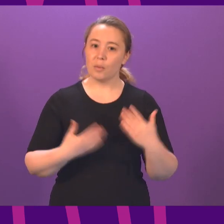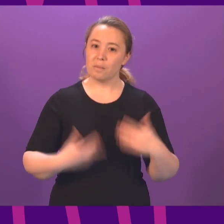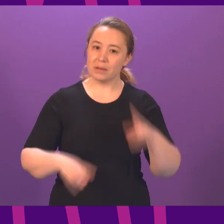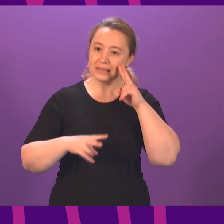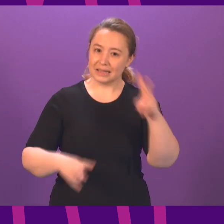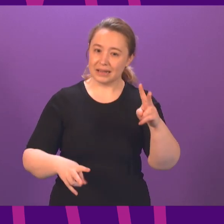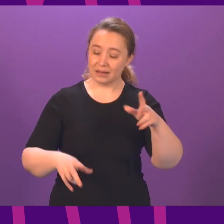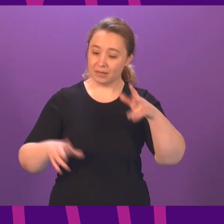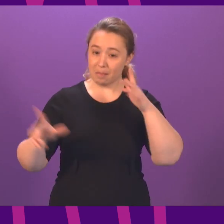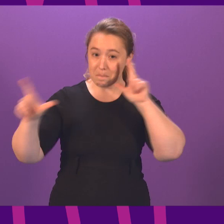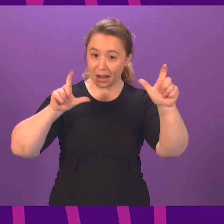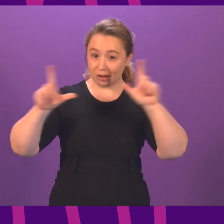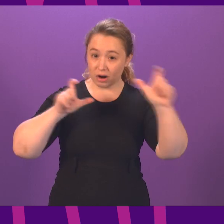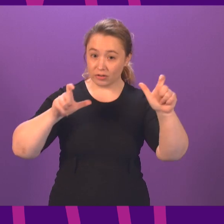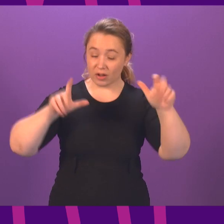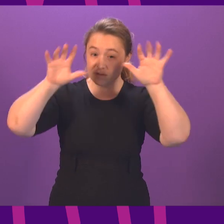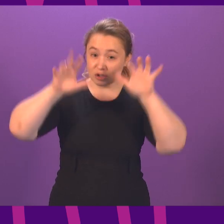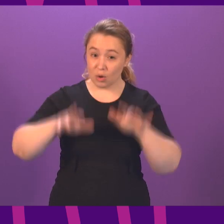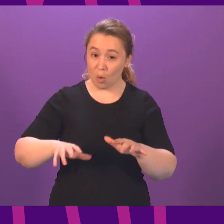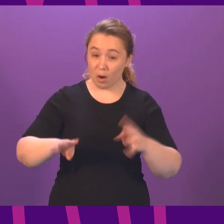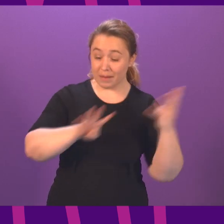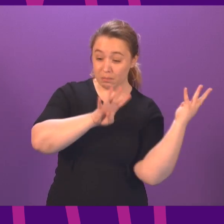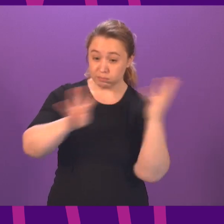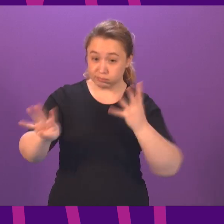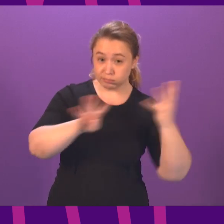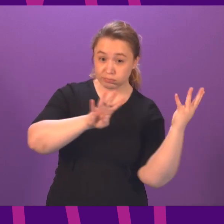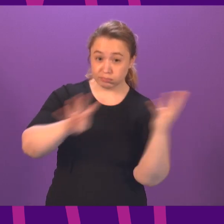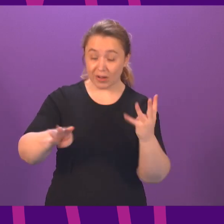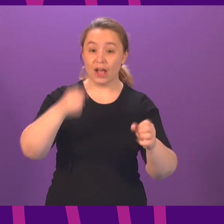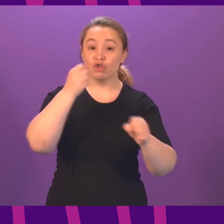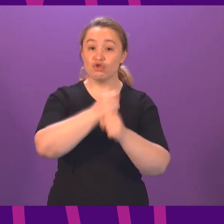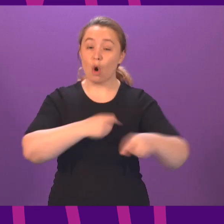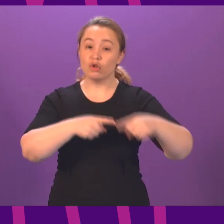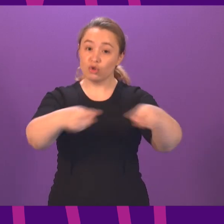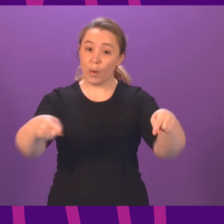of people queueing in the snow for emergency food in Glasgow’s George Square last week.